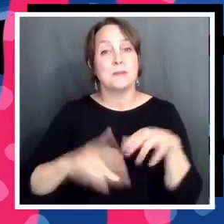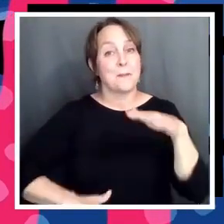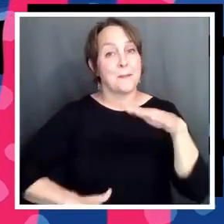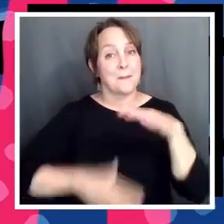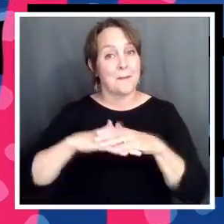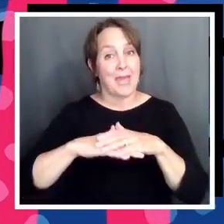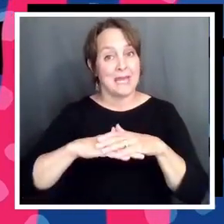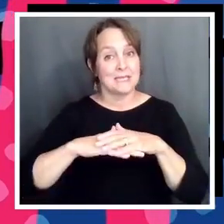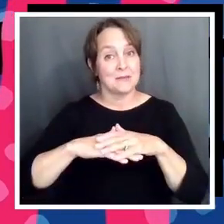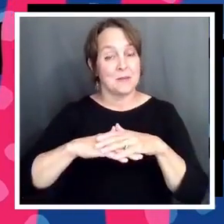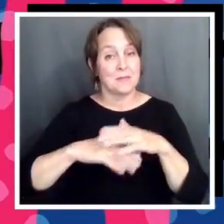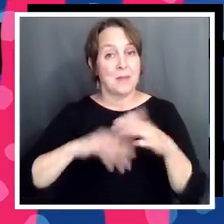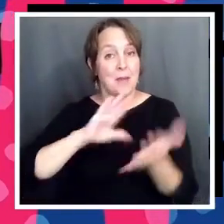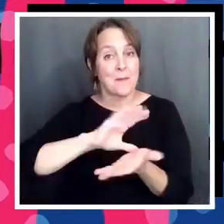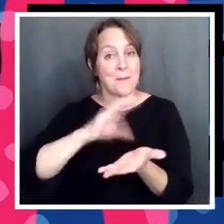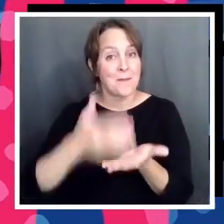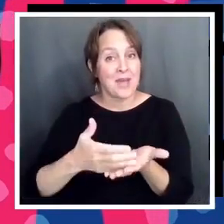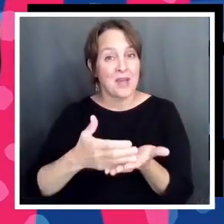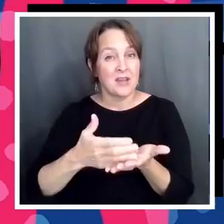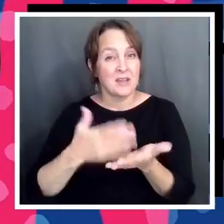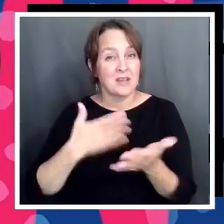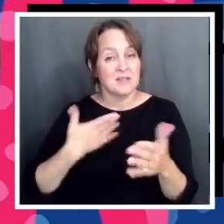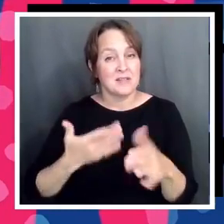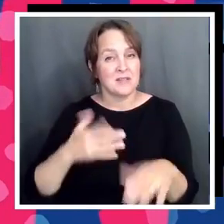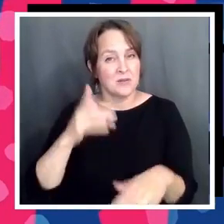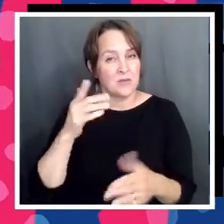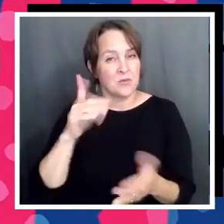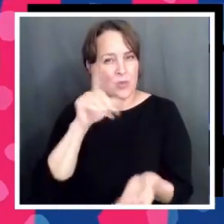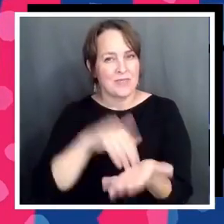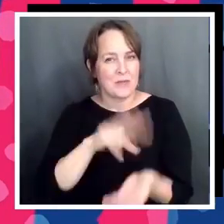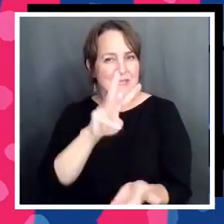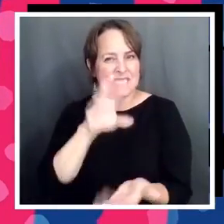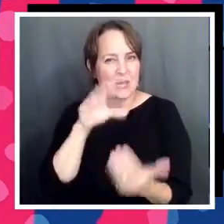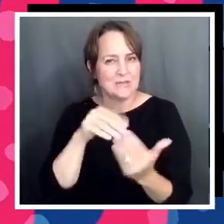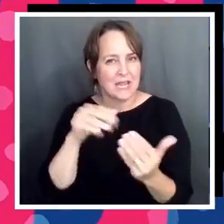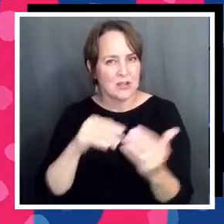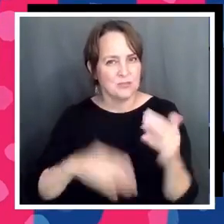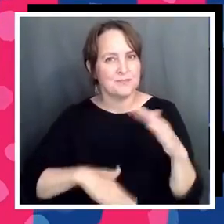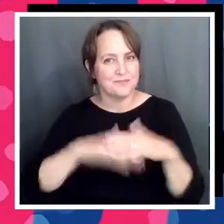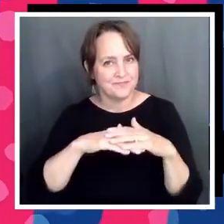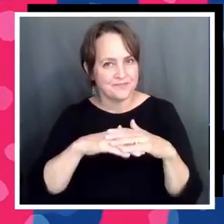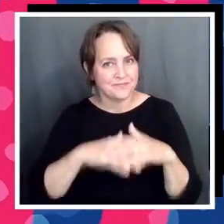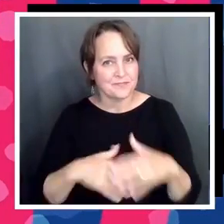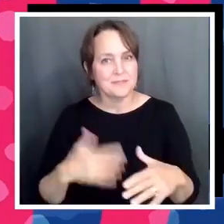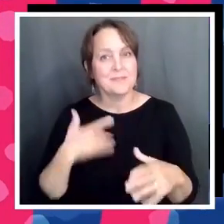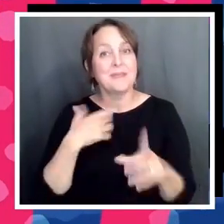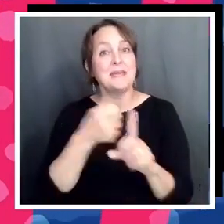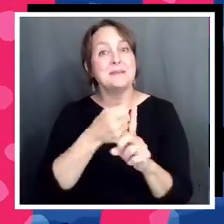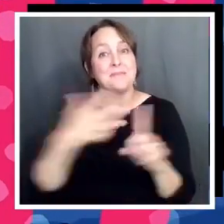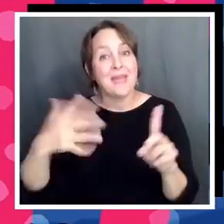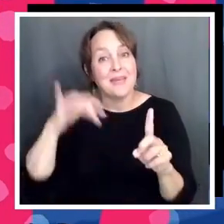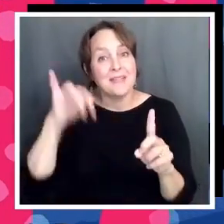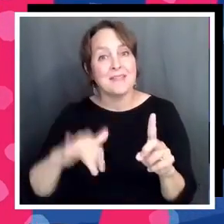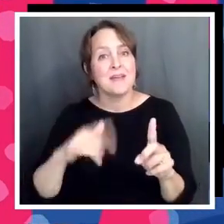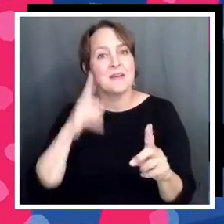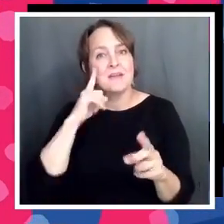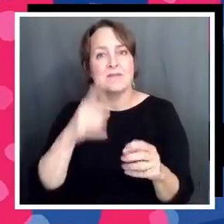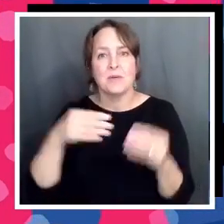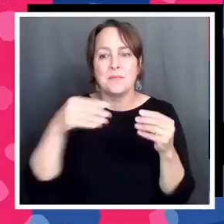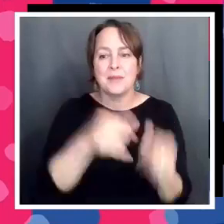DOLLARS INTO FAMILIES BANK ACCOUNTS. ONE OF THE BIGGEST WAYS WE DID THAT IS TO EXPAND THE CHILD TAX CREDIT.